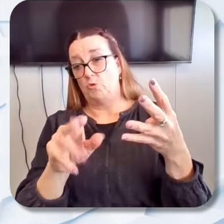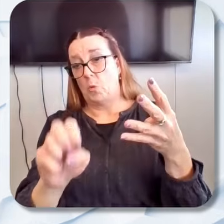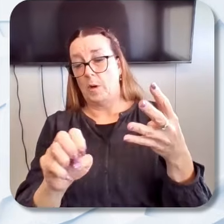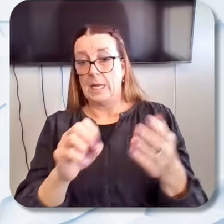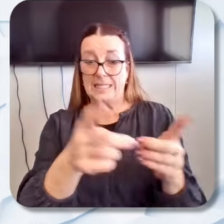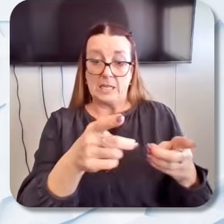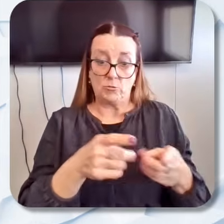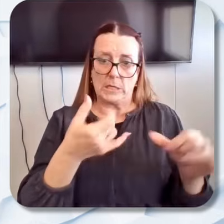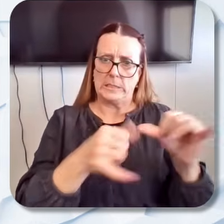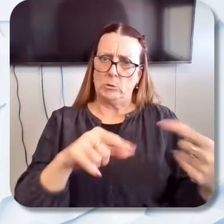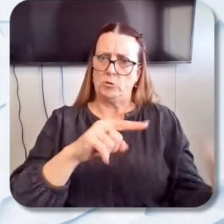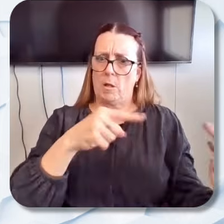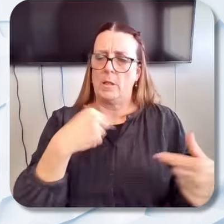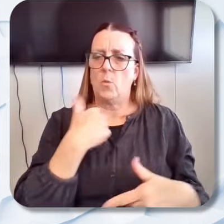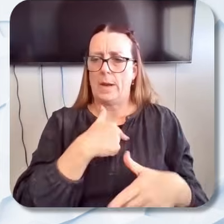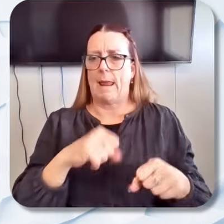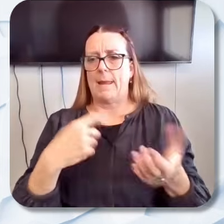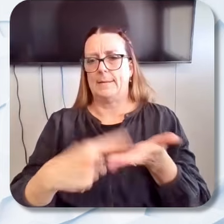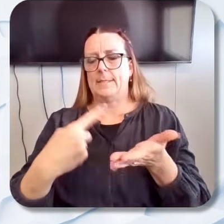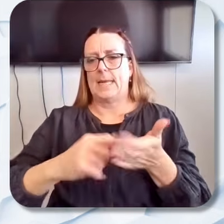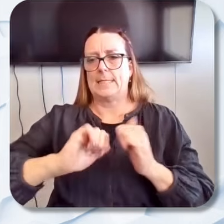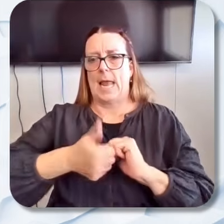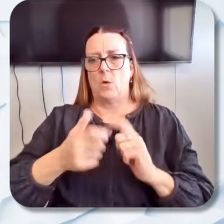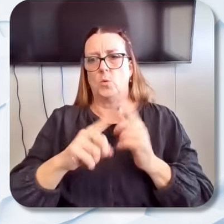in the space then we can definitely talk about how we're going to extend some of that timeline.